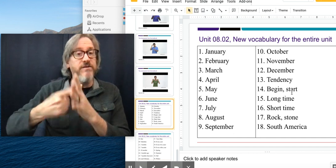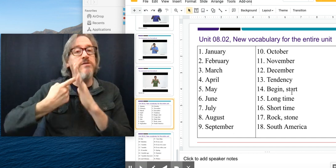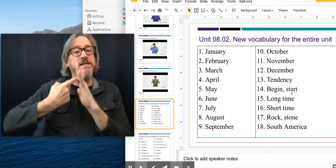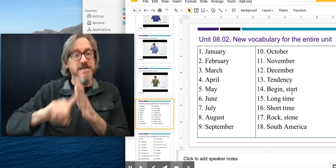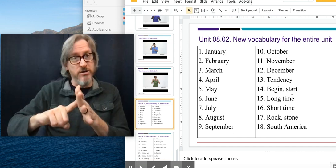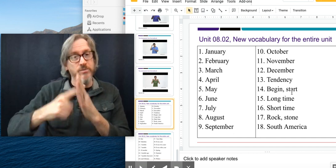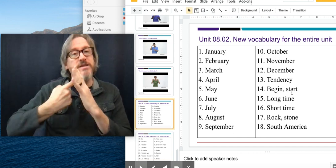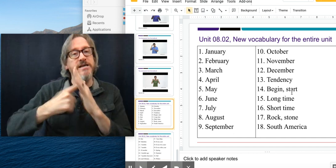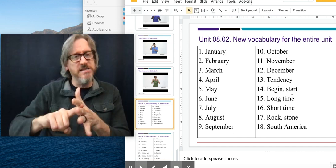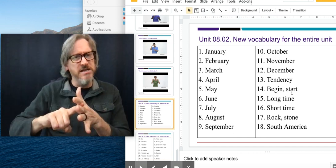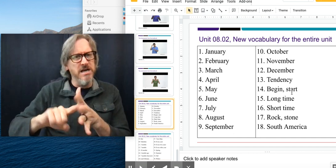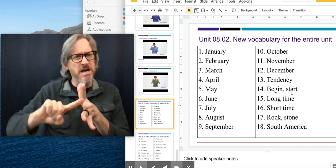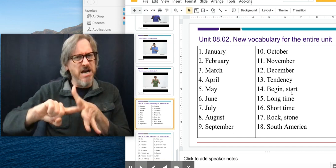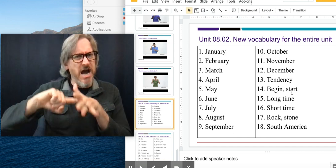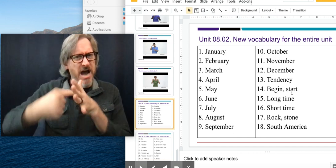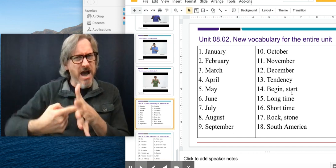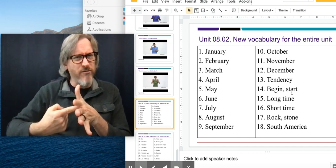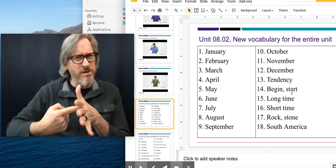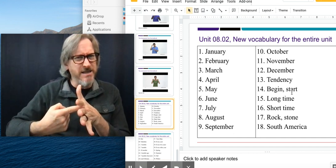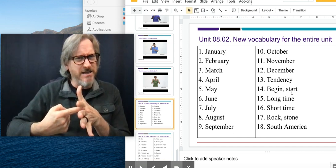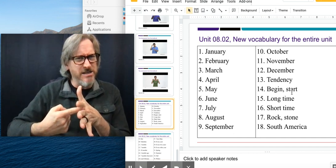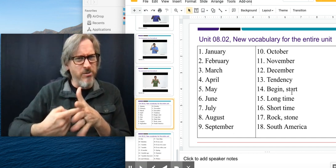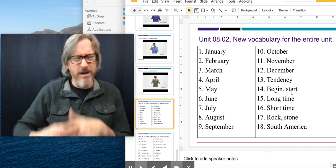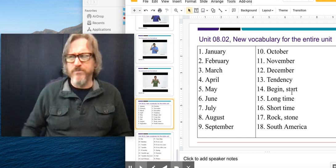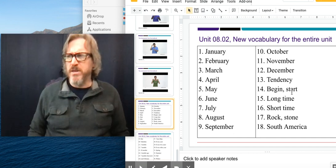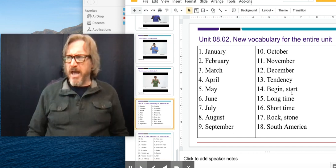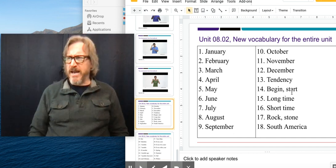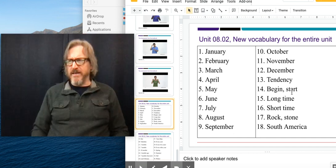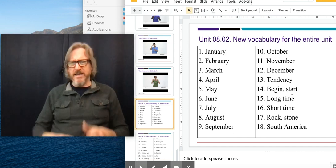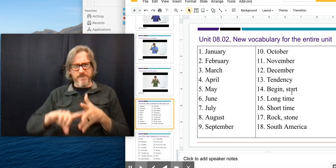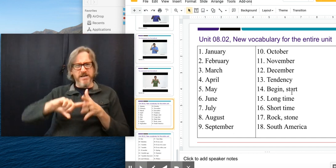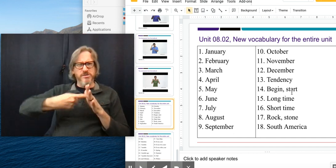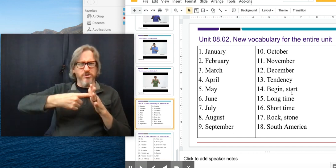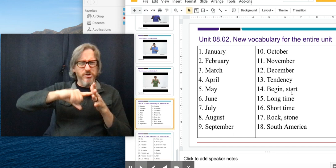in the videos they tend to do this I've always seen it this way and I think that's because we're